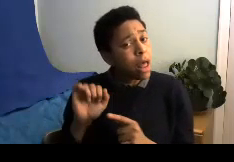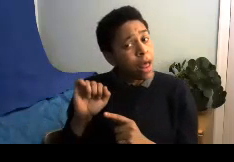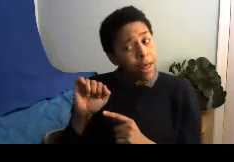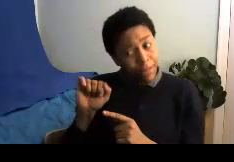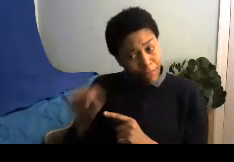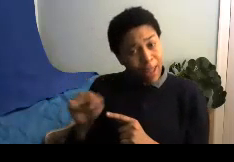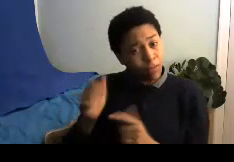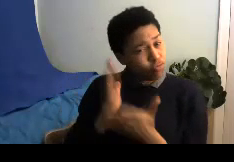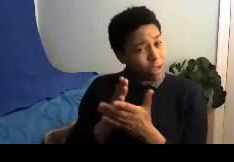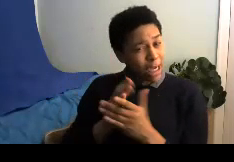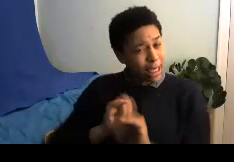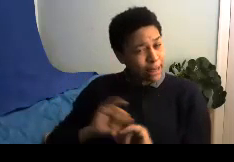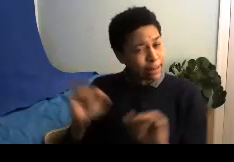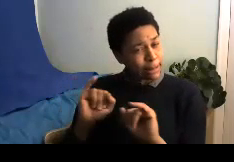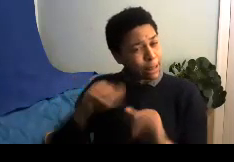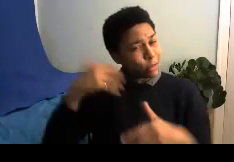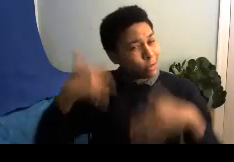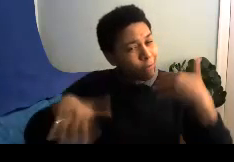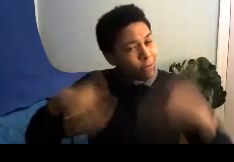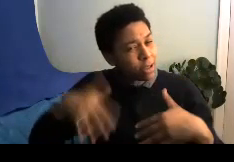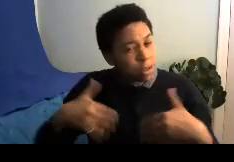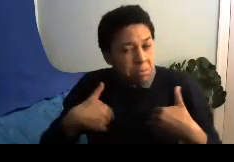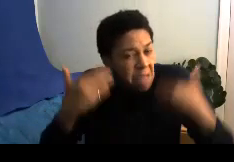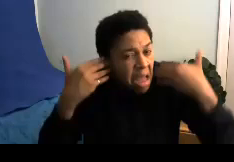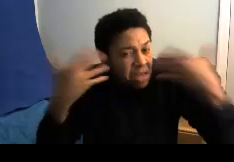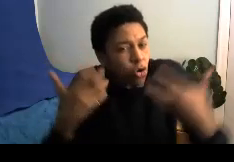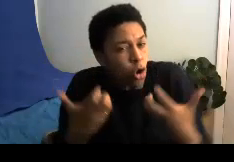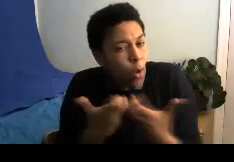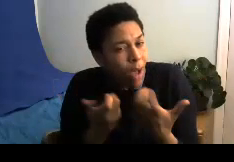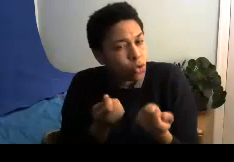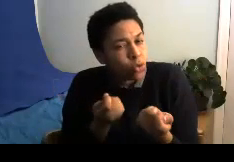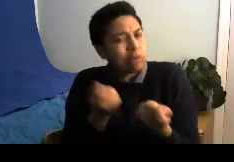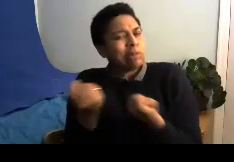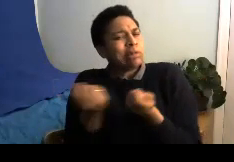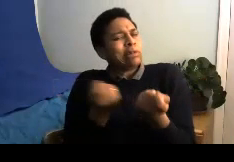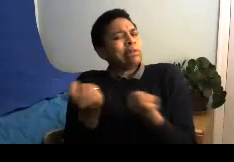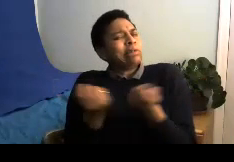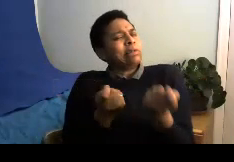that, and perhaps don't have the tools that I have now, as you